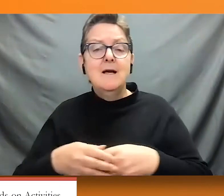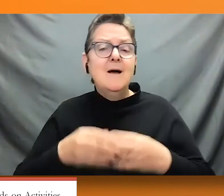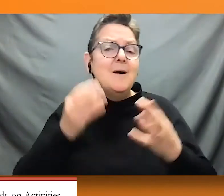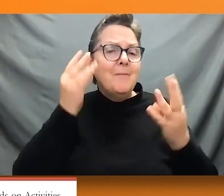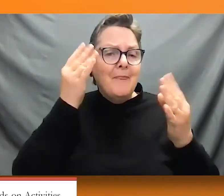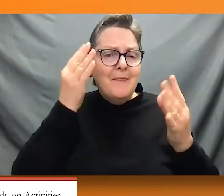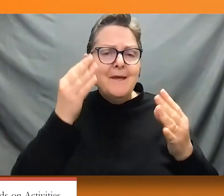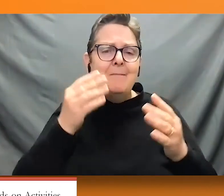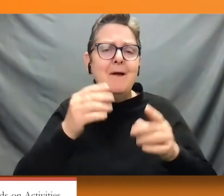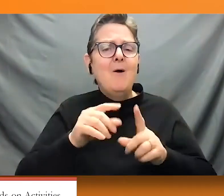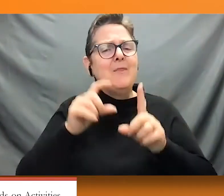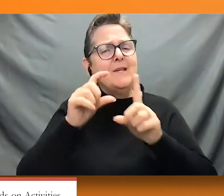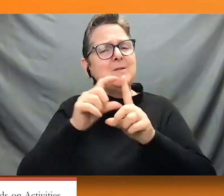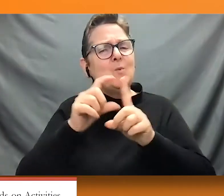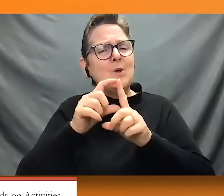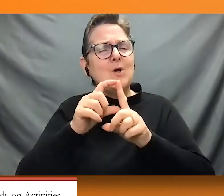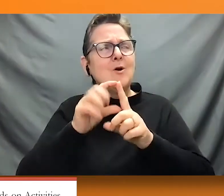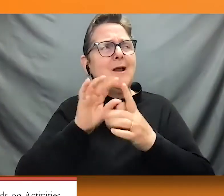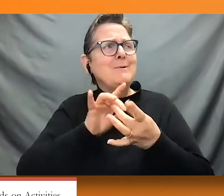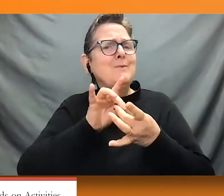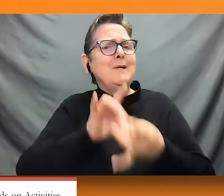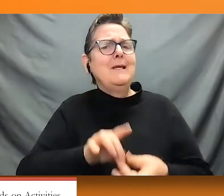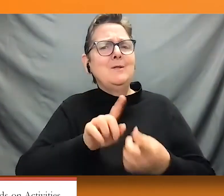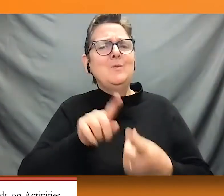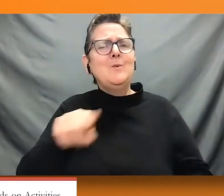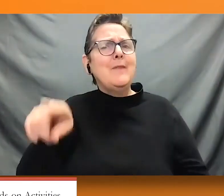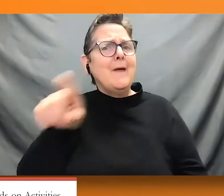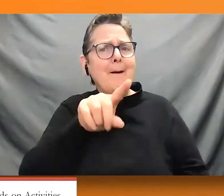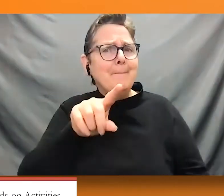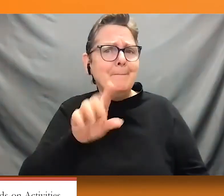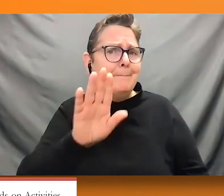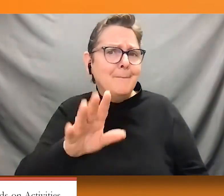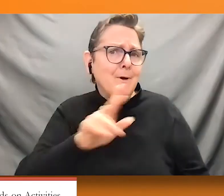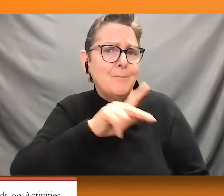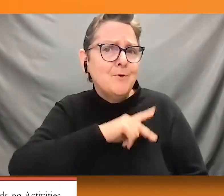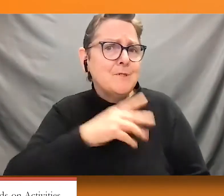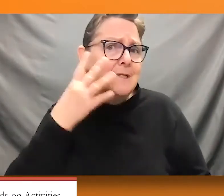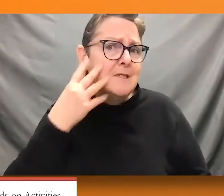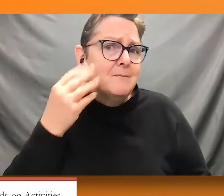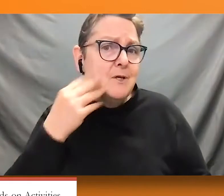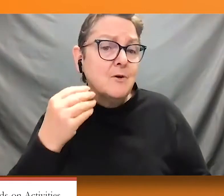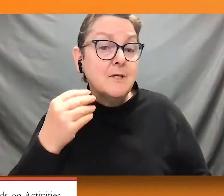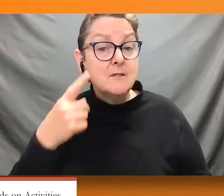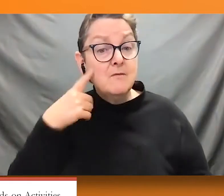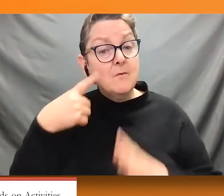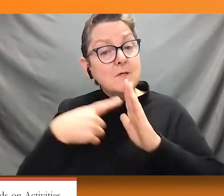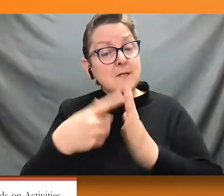You know, have them have an experience with the words. The words are connected to something that they've done or that they're doing.